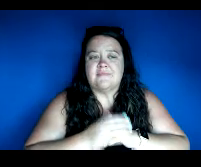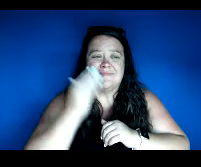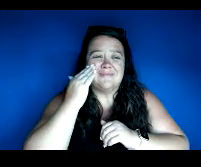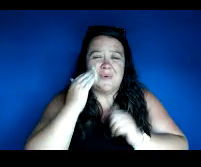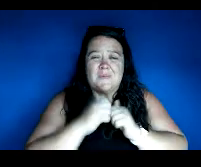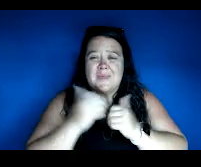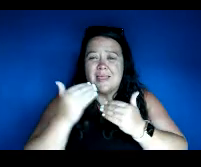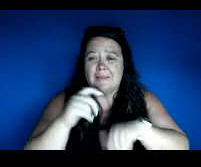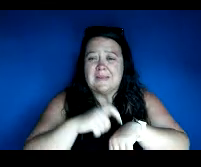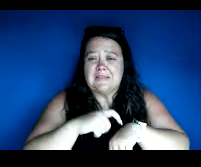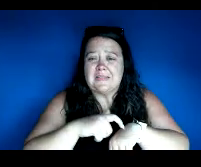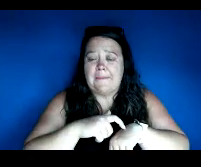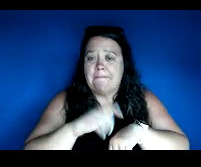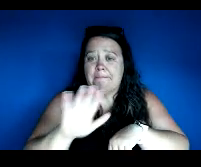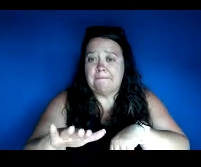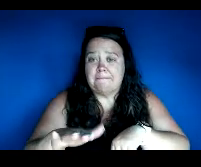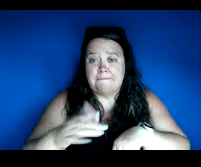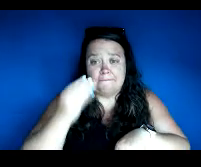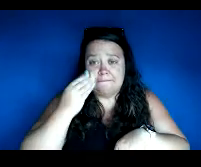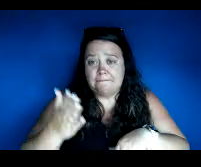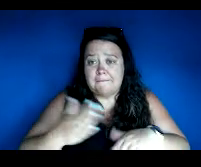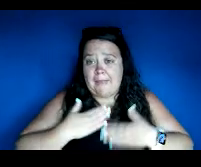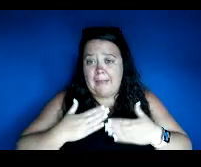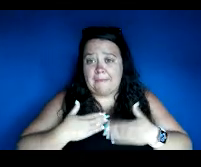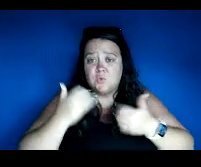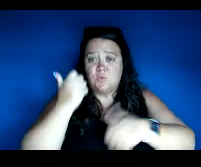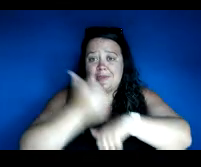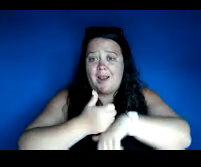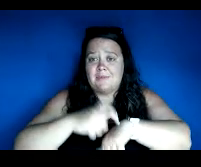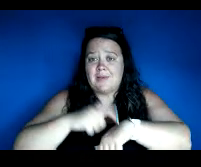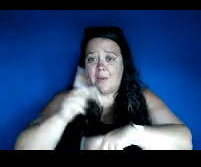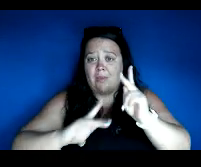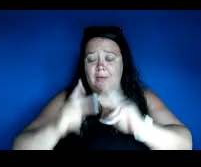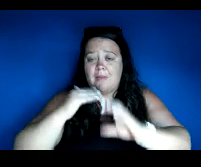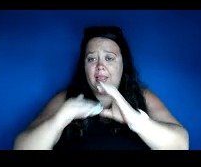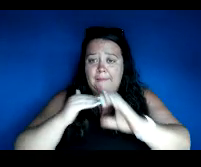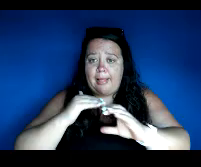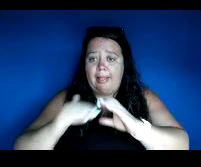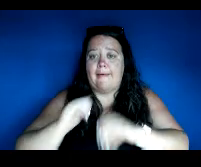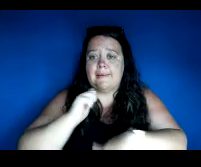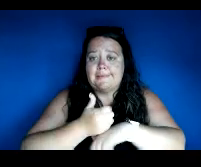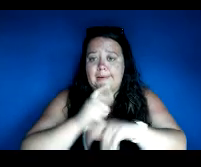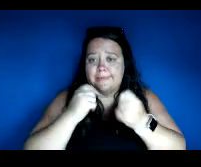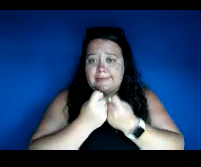I am absolutely happy to schedule time with folks via email, set up a Teams meeting to talk